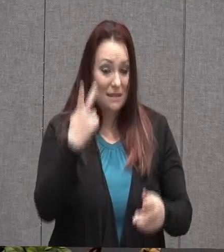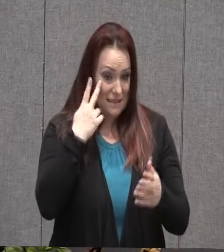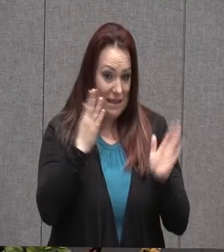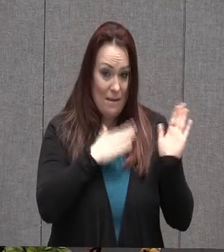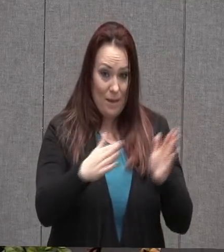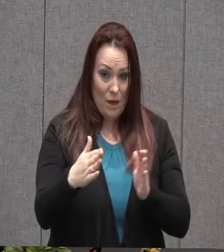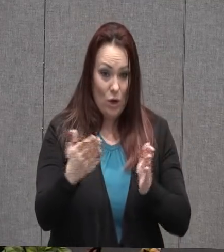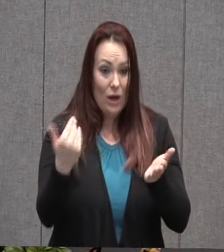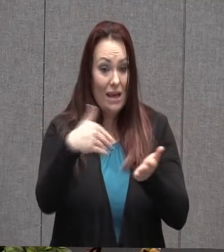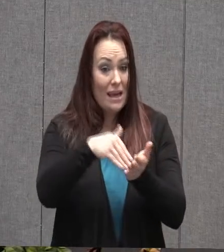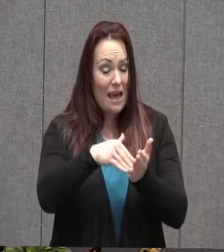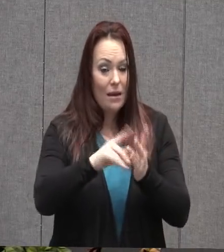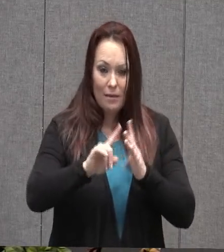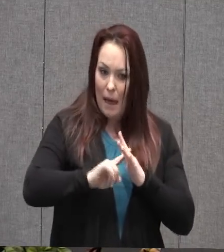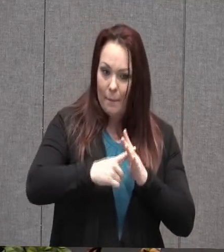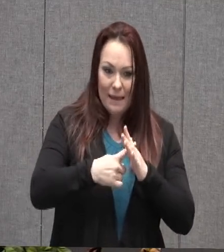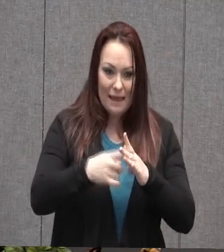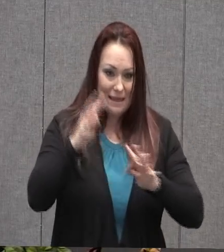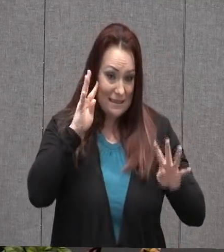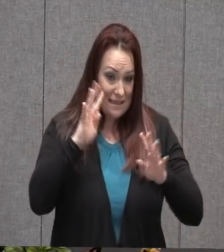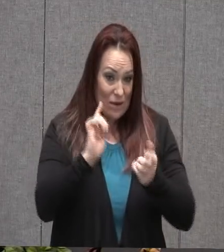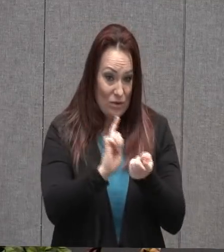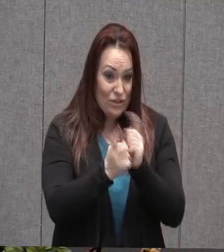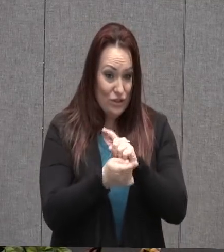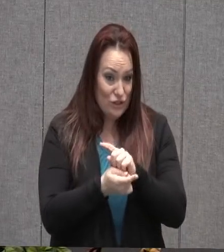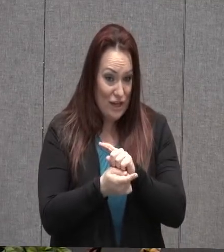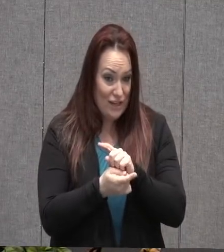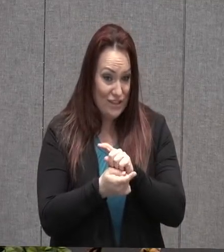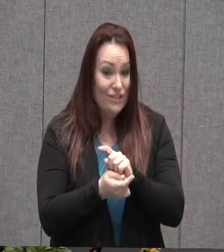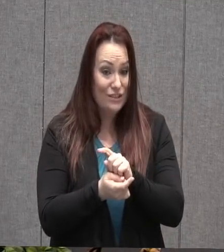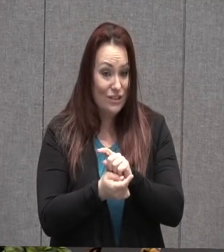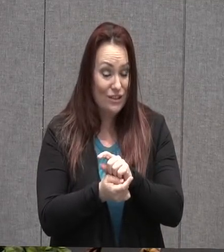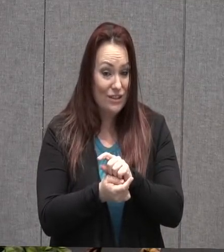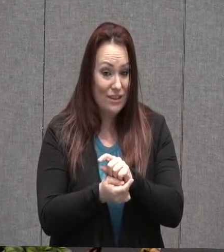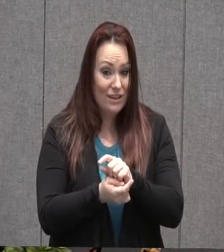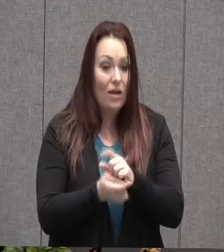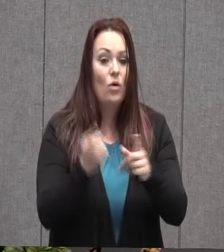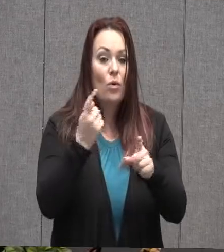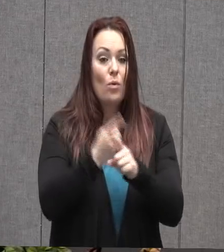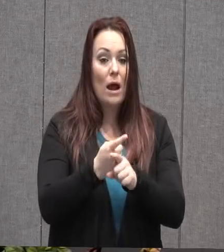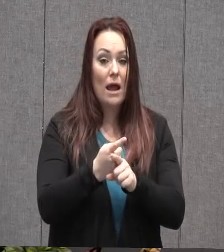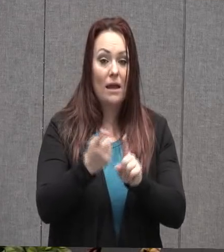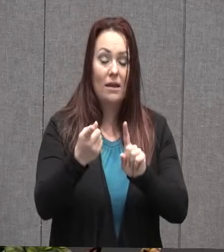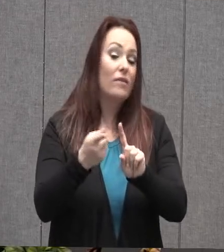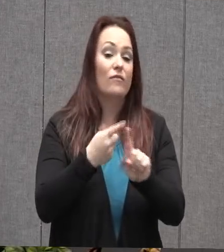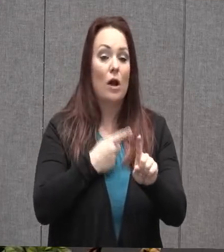Again, just the beginning sound is changing, right? We moved from a single consonant